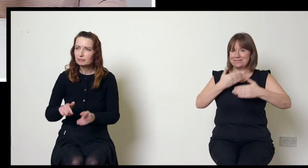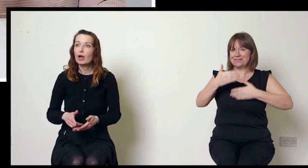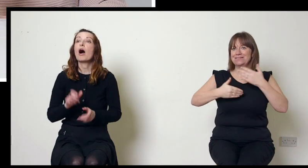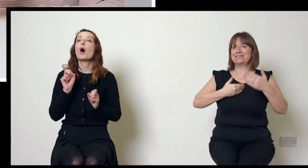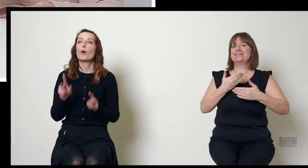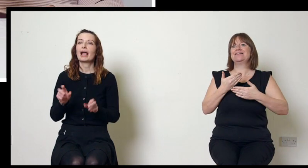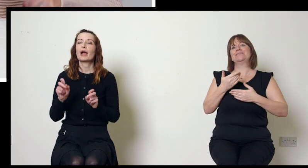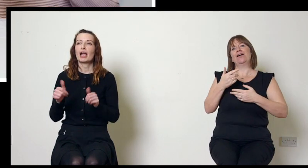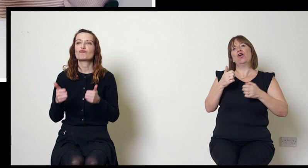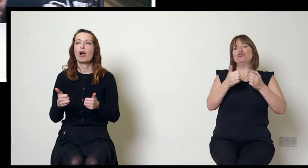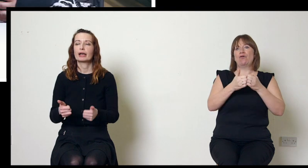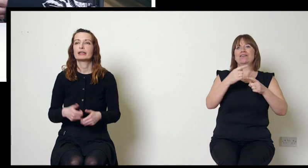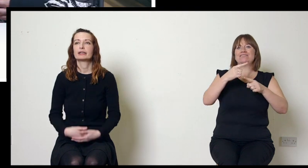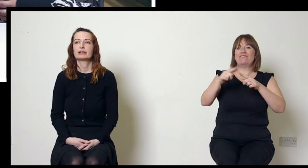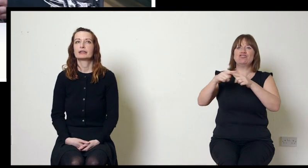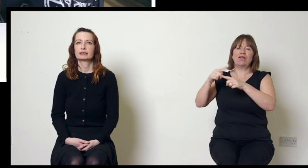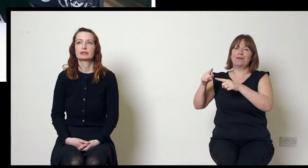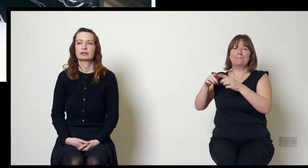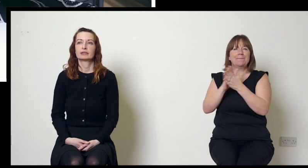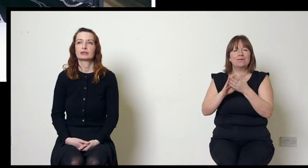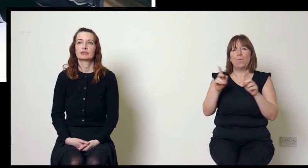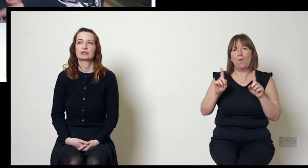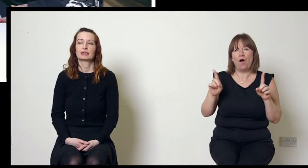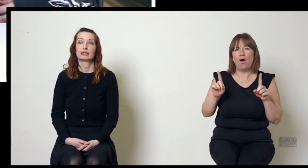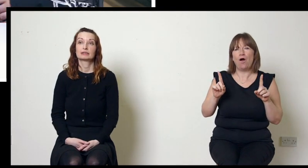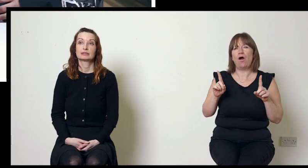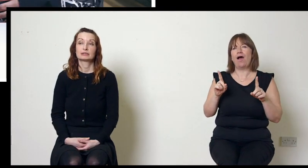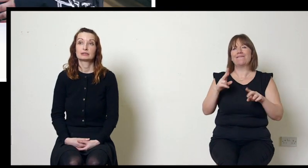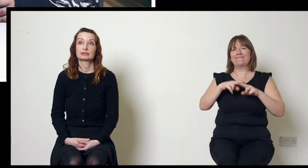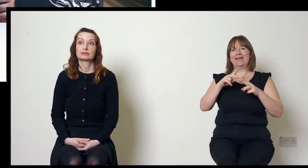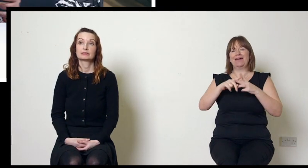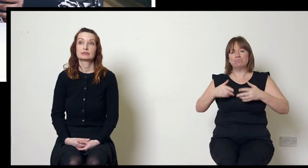What's the definition of it? They didn't know what it meant. So then when Fi gave that definition, they were like “oh so me!”